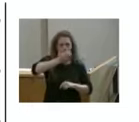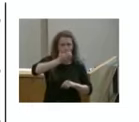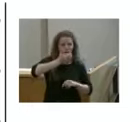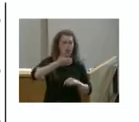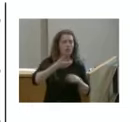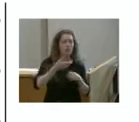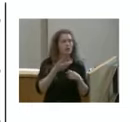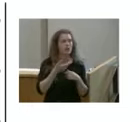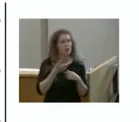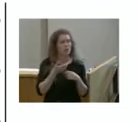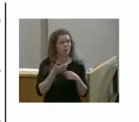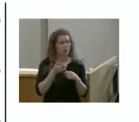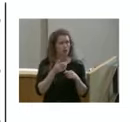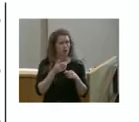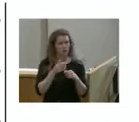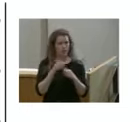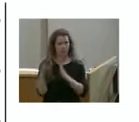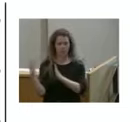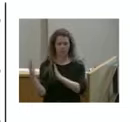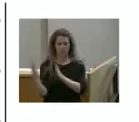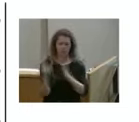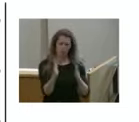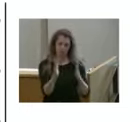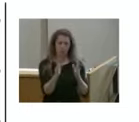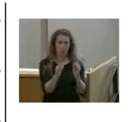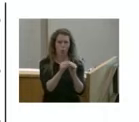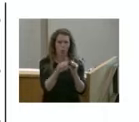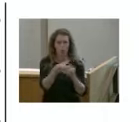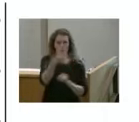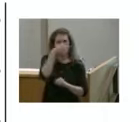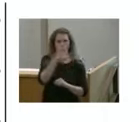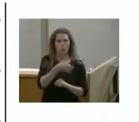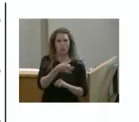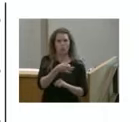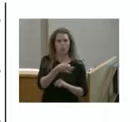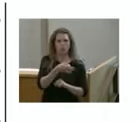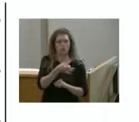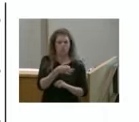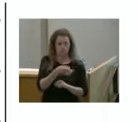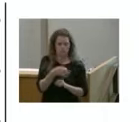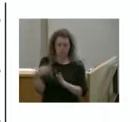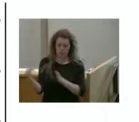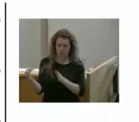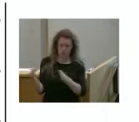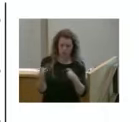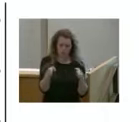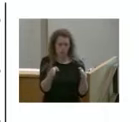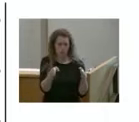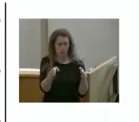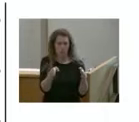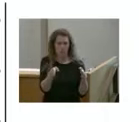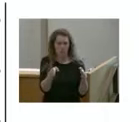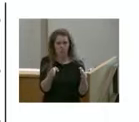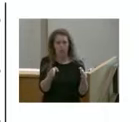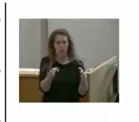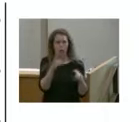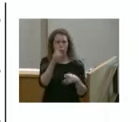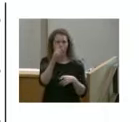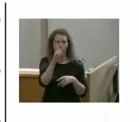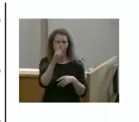this curve gets shift much sooner, okay, that is one general conclusion.